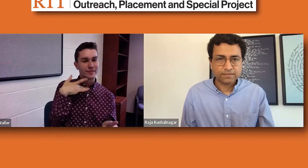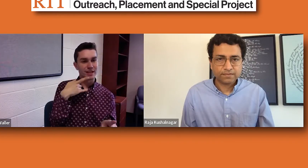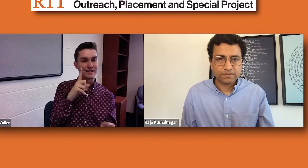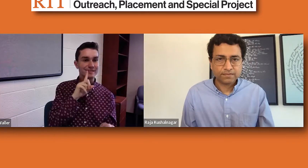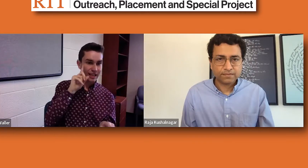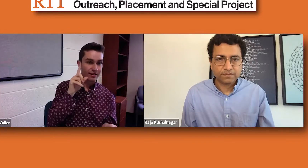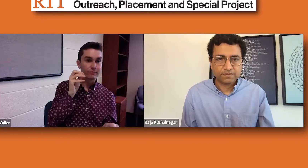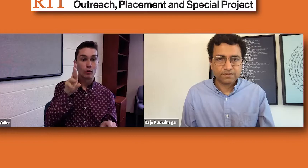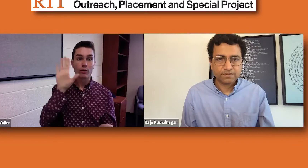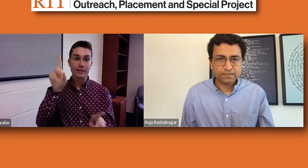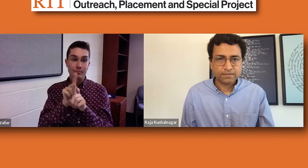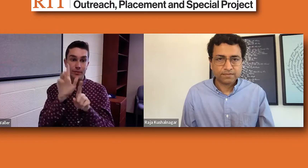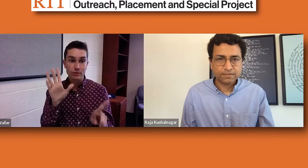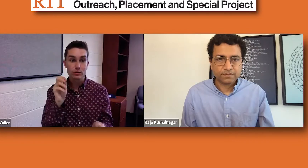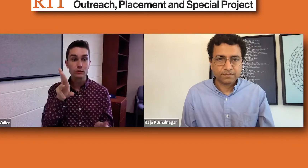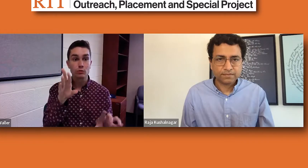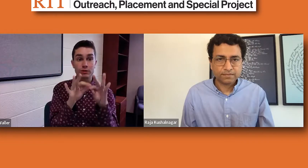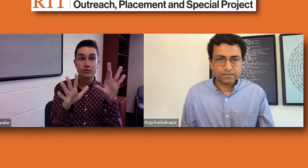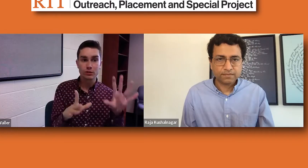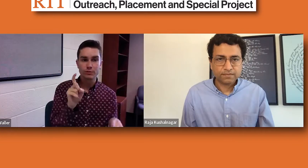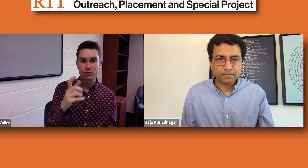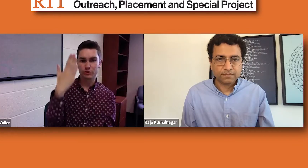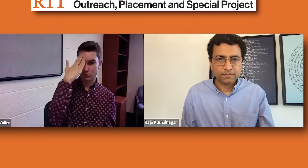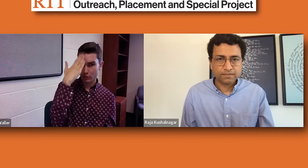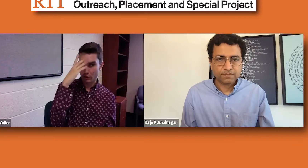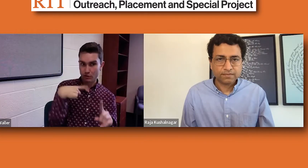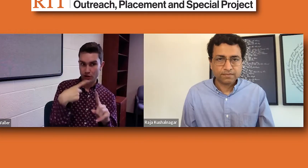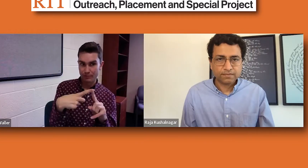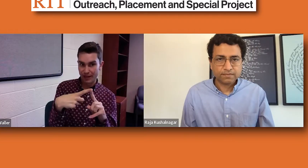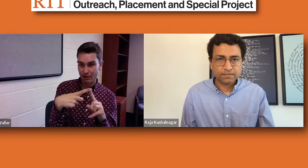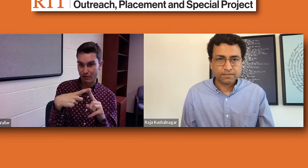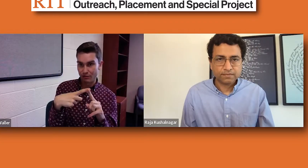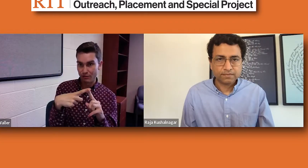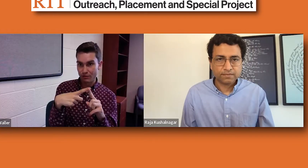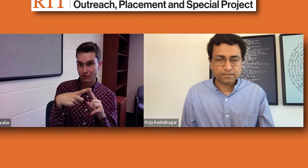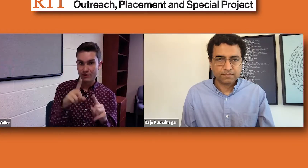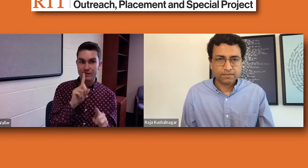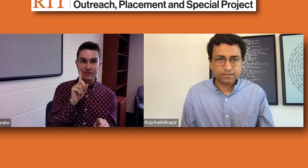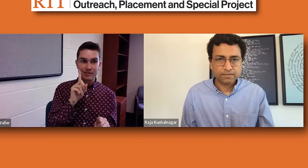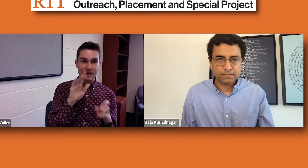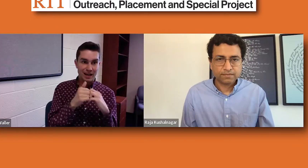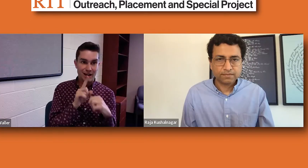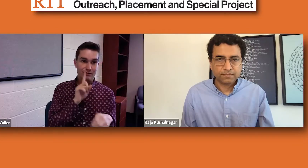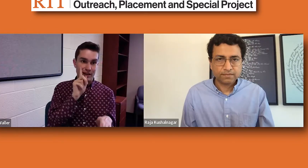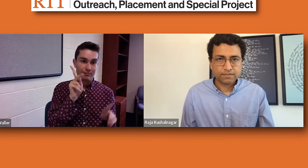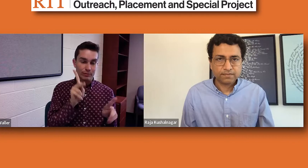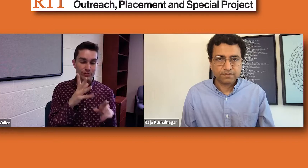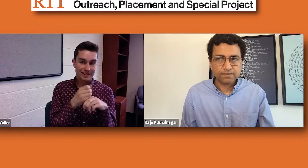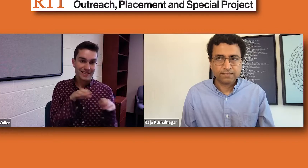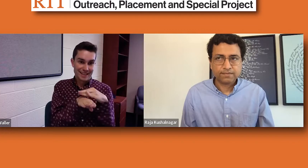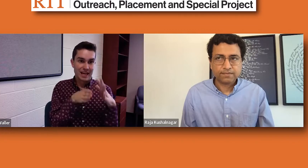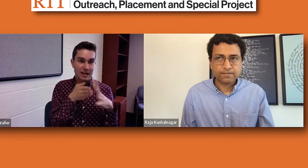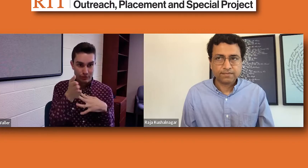like if you have Deaf people working with interpreters, I'm wondering how Deaf people can get access